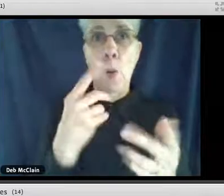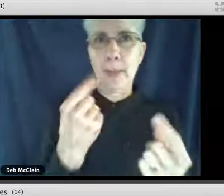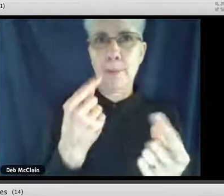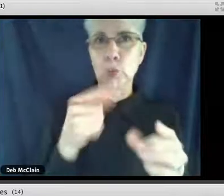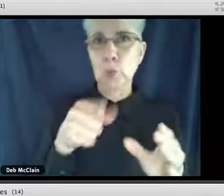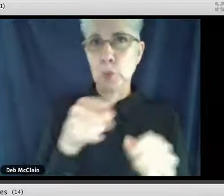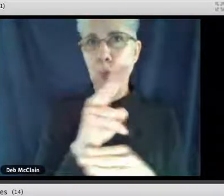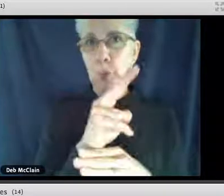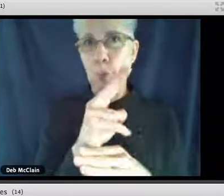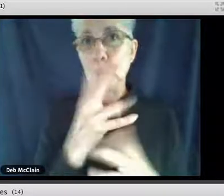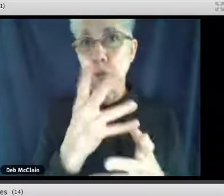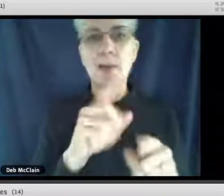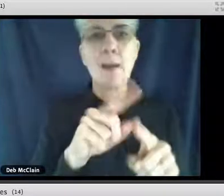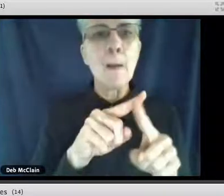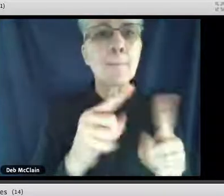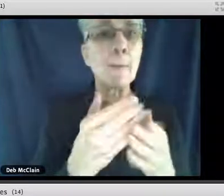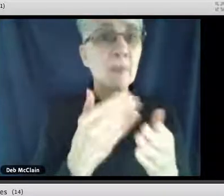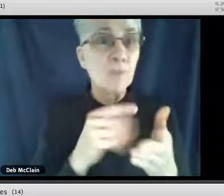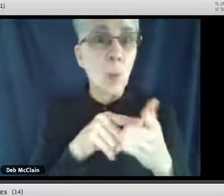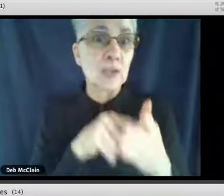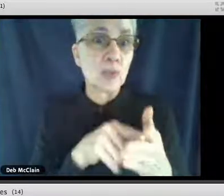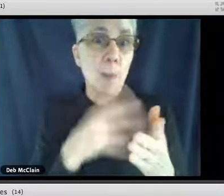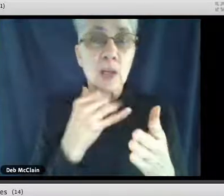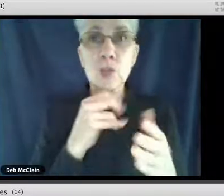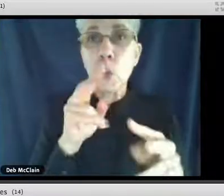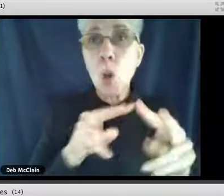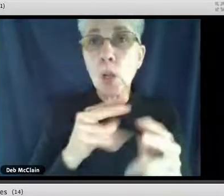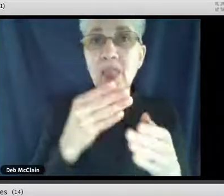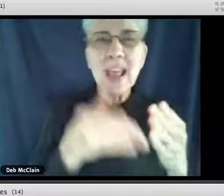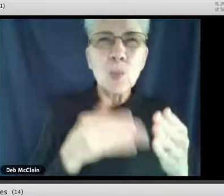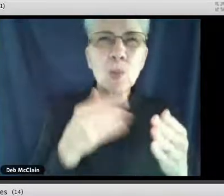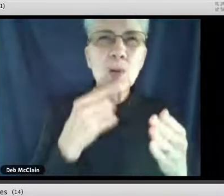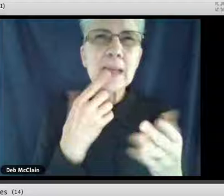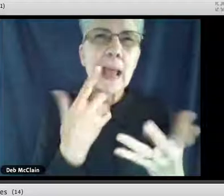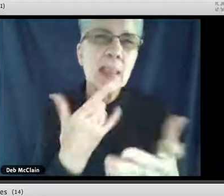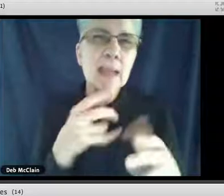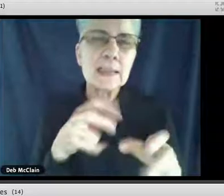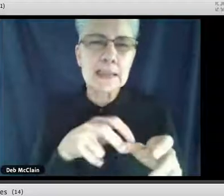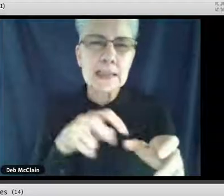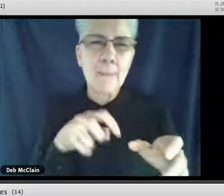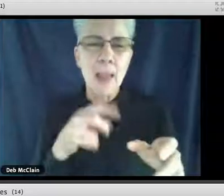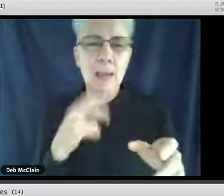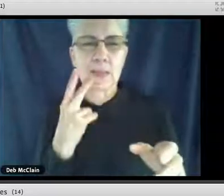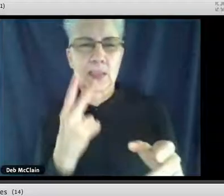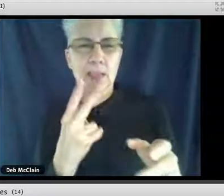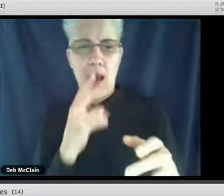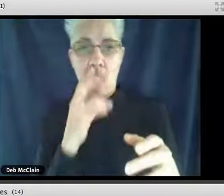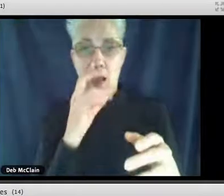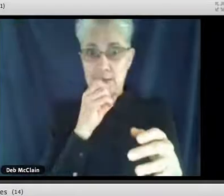So this is... before we start... because we're going to look at the end. We're going to say, "Let's take a step back and see what our assumptions were and if they're right."